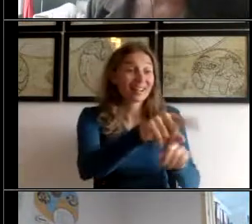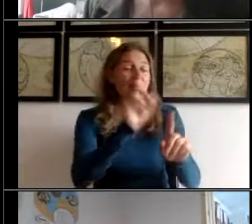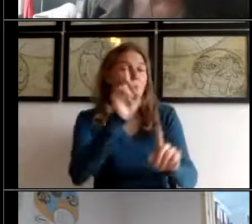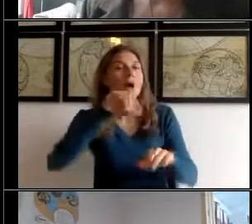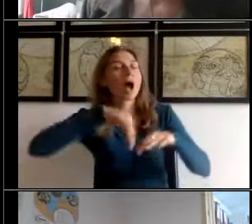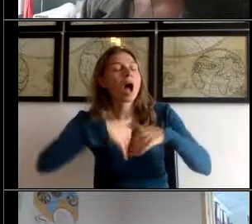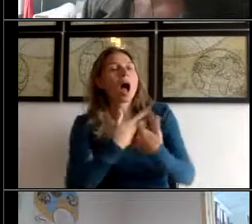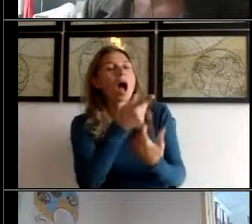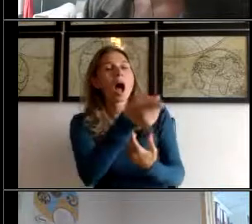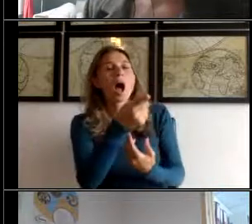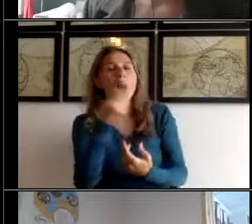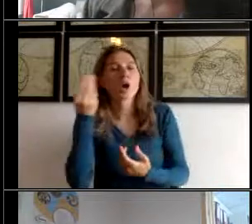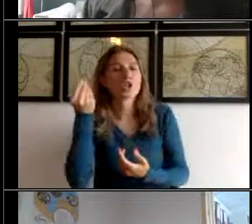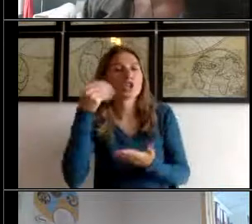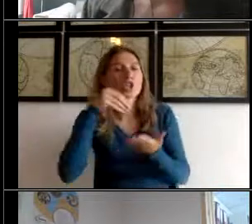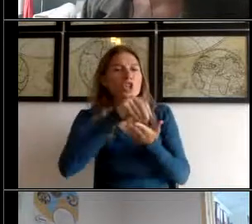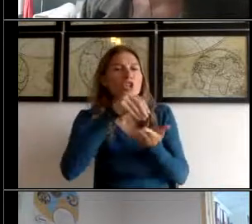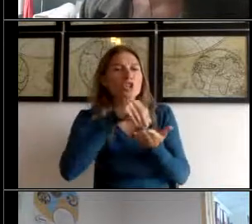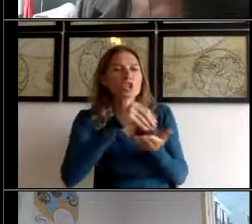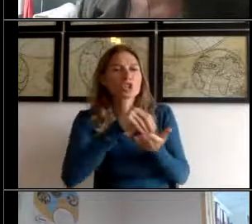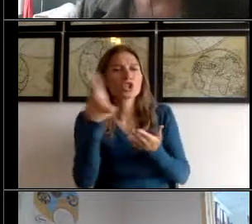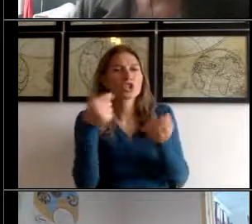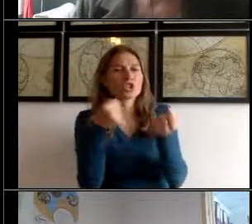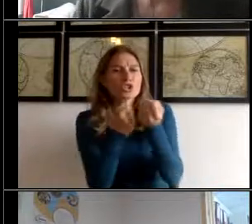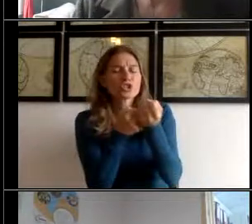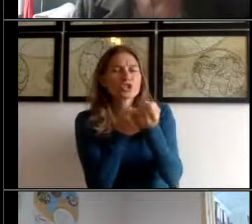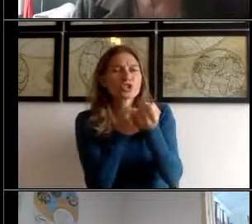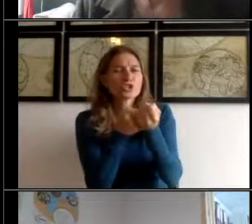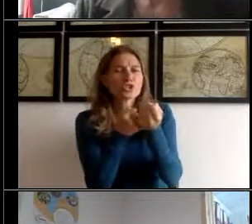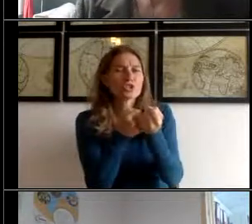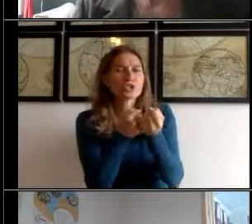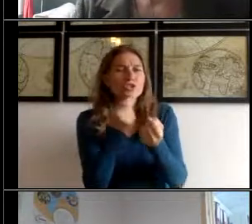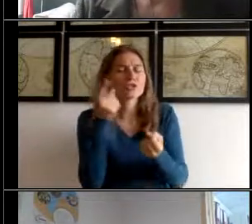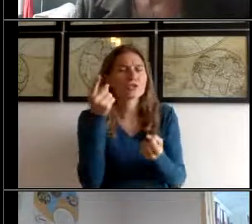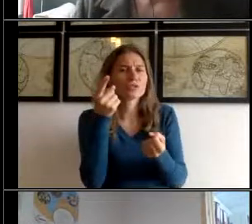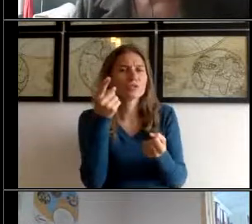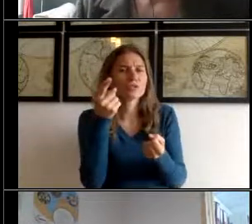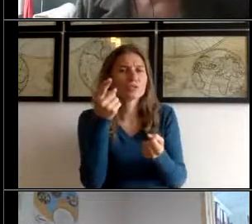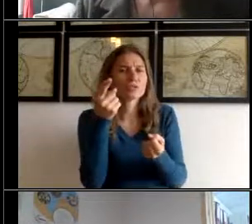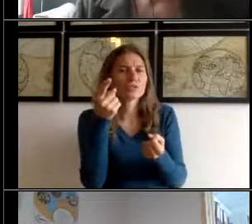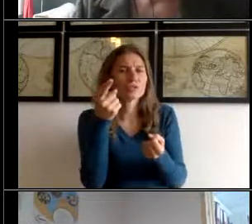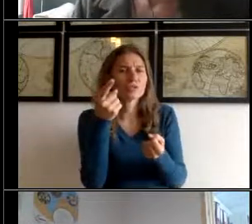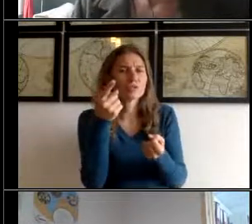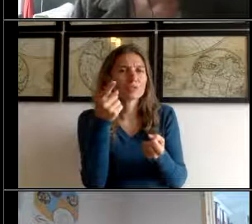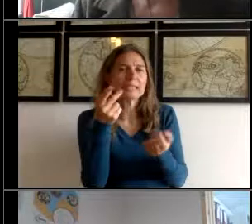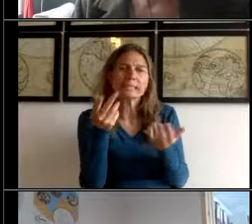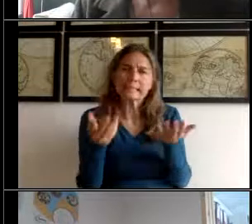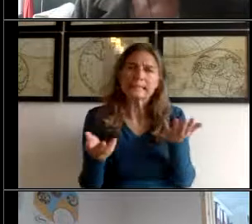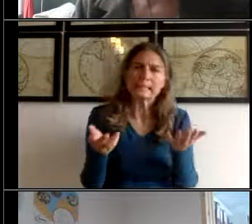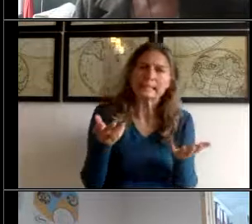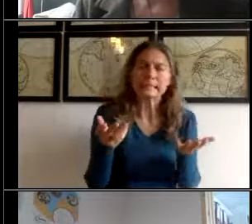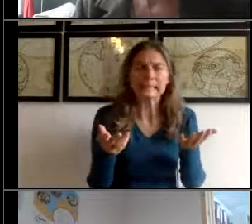I think the challenge is, if something happens to the volunteer out in the field.